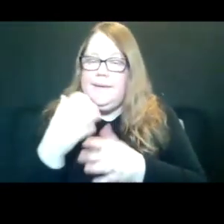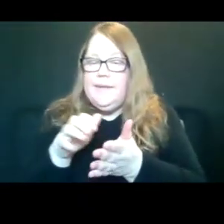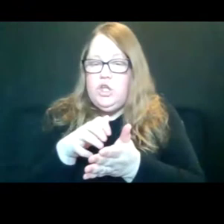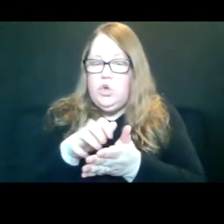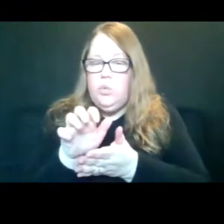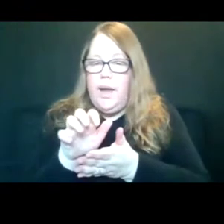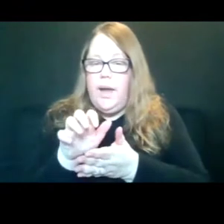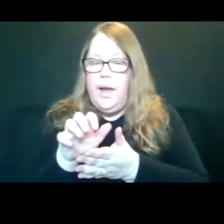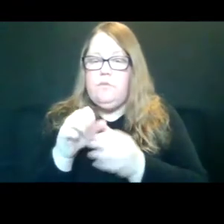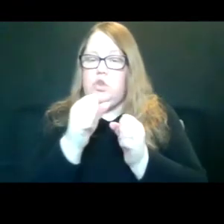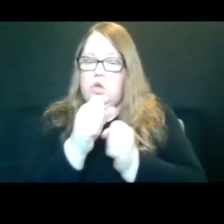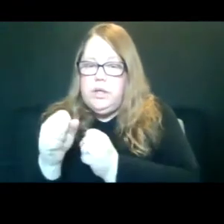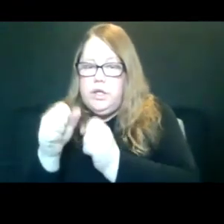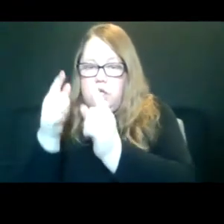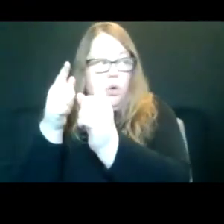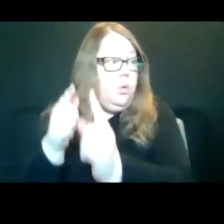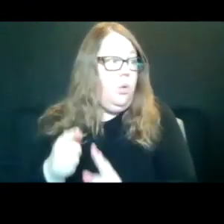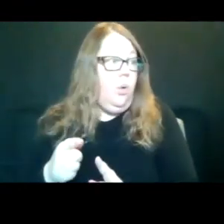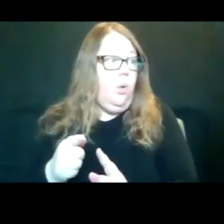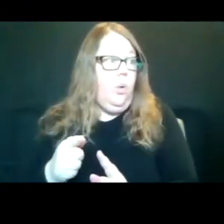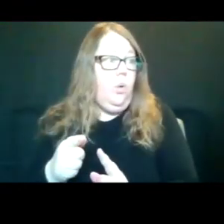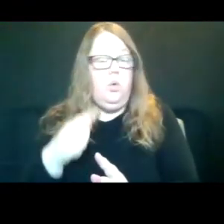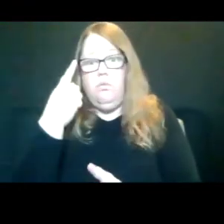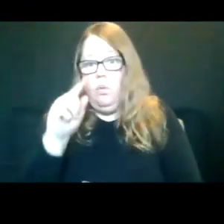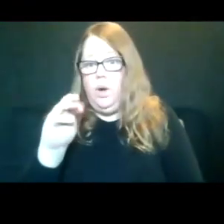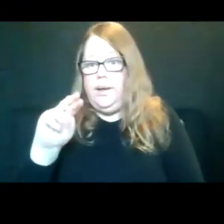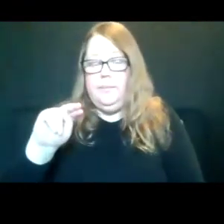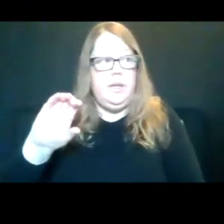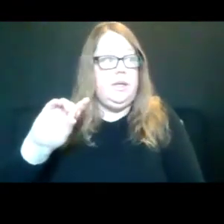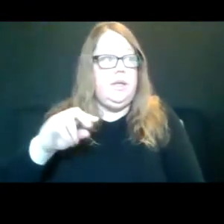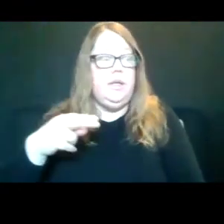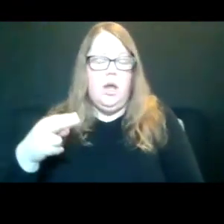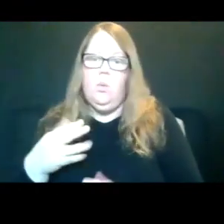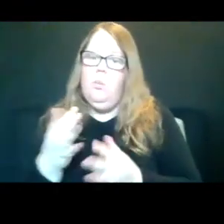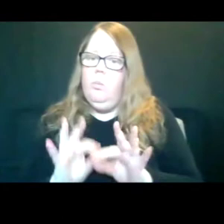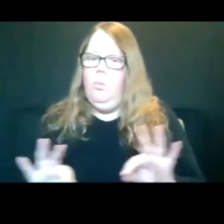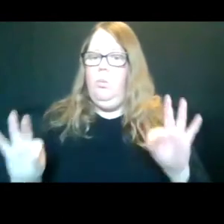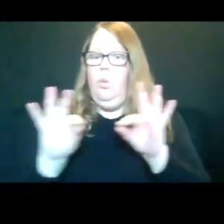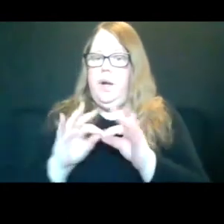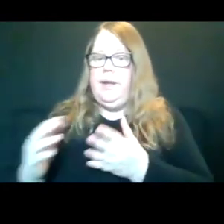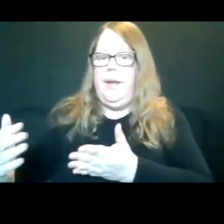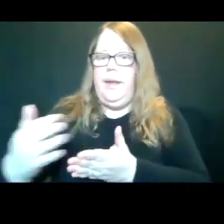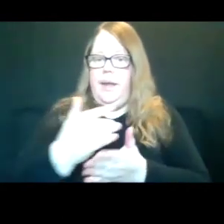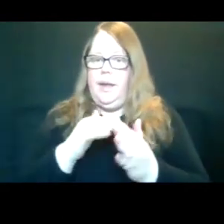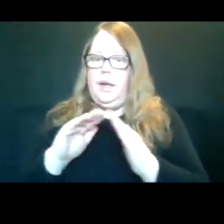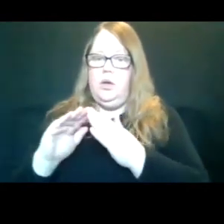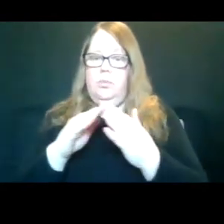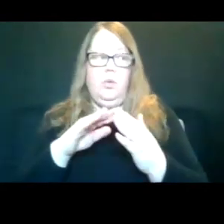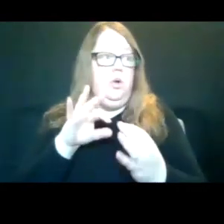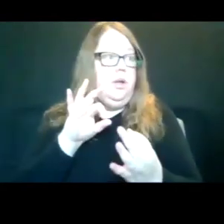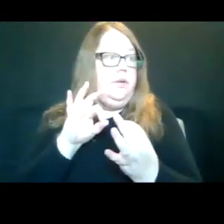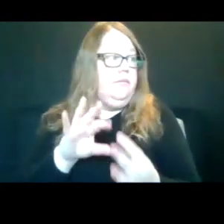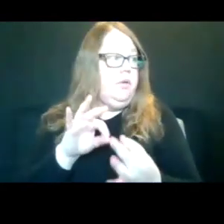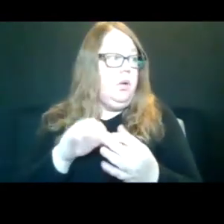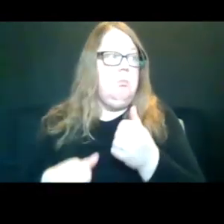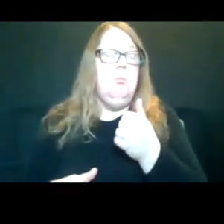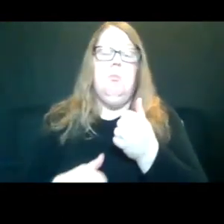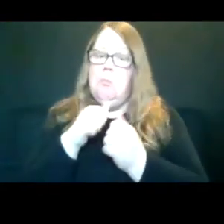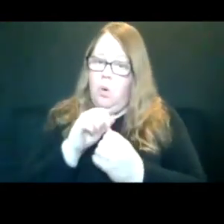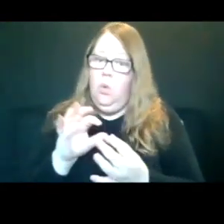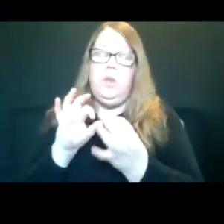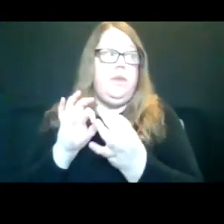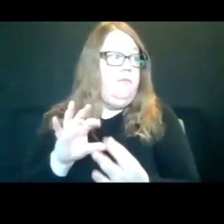strategic goals so that we could collect community feedback. Most of the feedback is from individuals